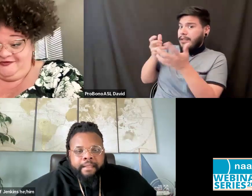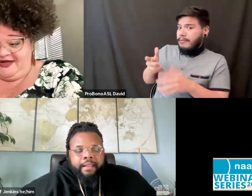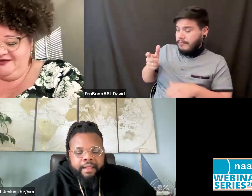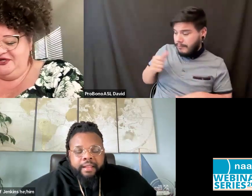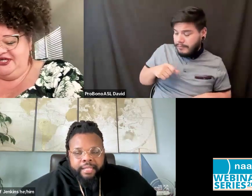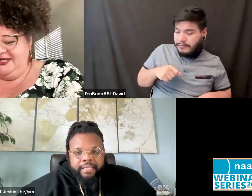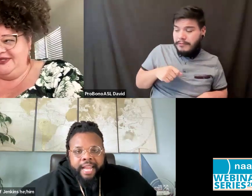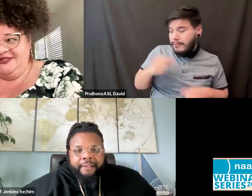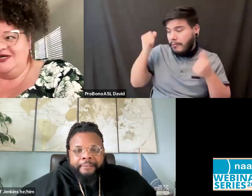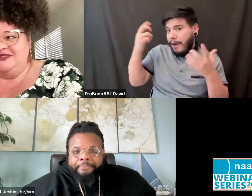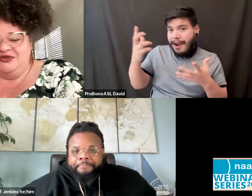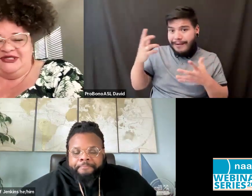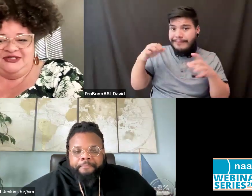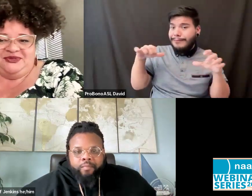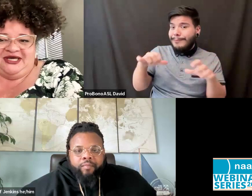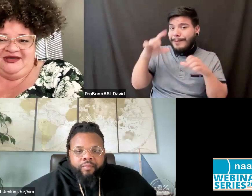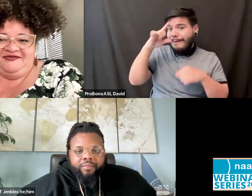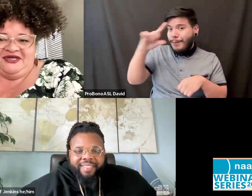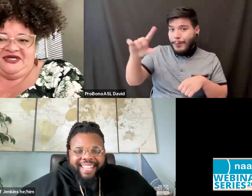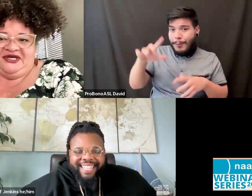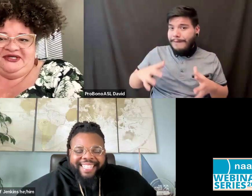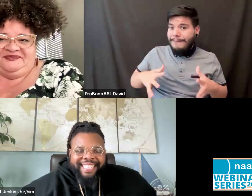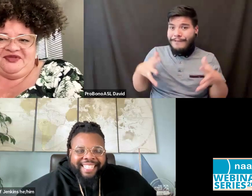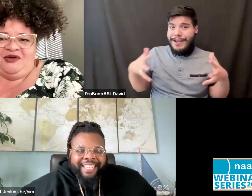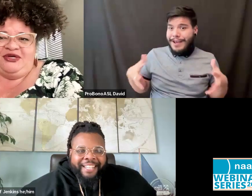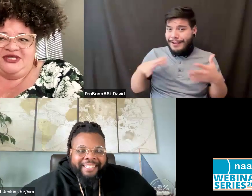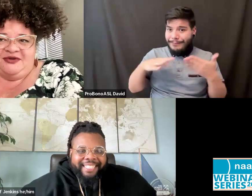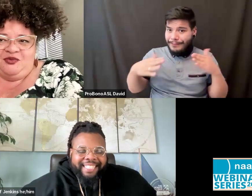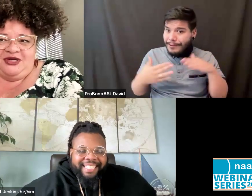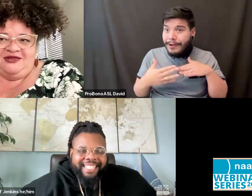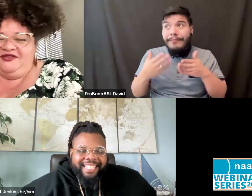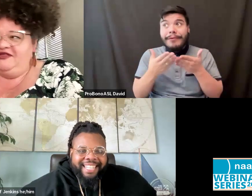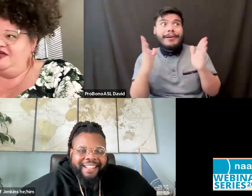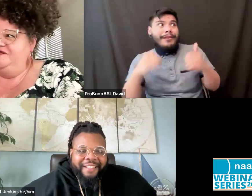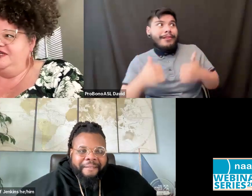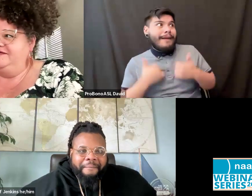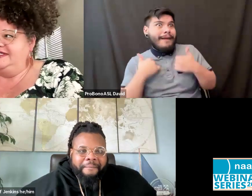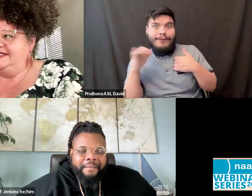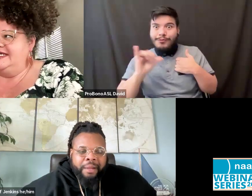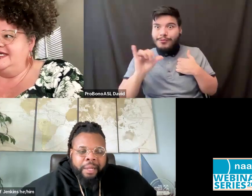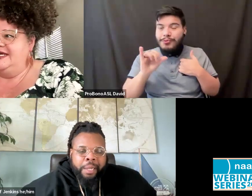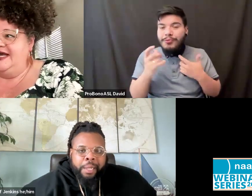for fat community, but there's just more things to do in life. I want to talk about one other thing that you've done recently,